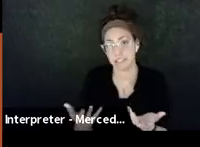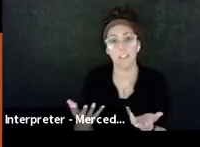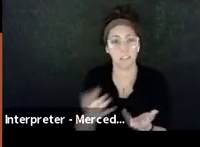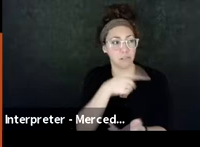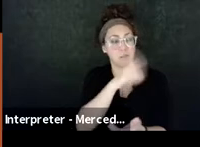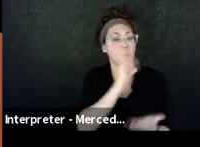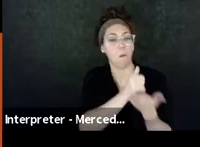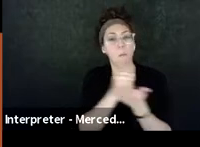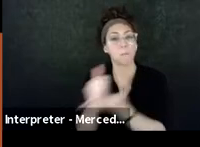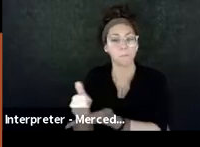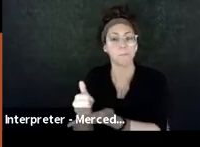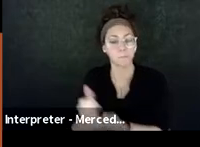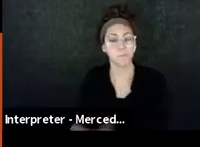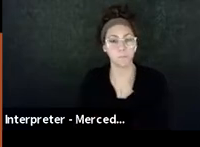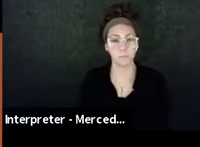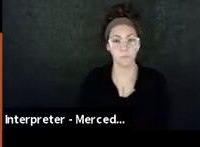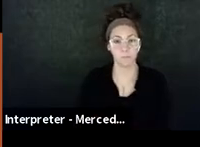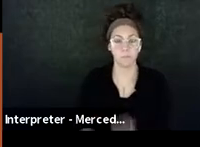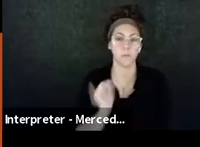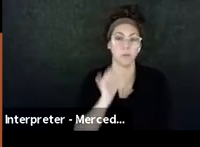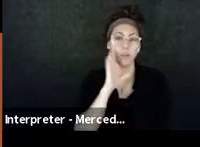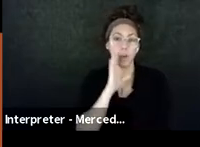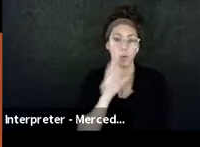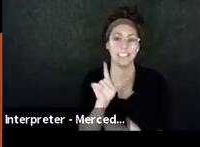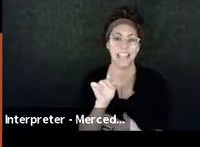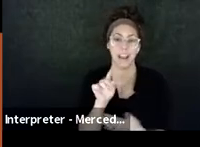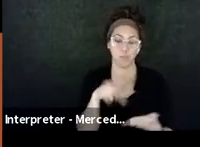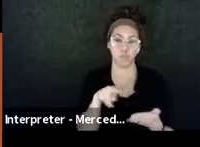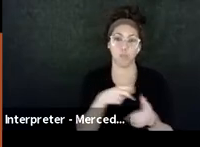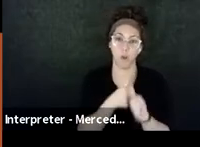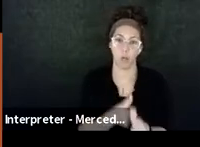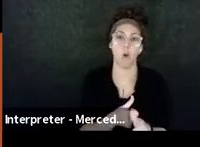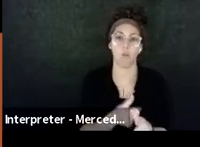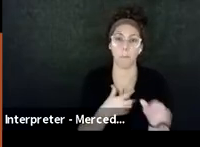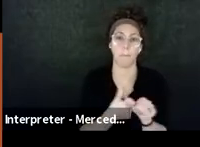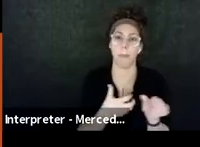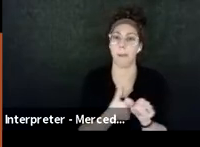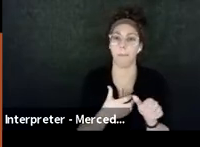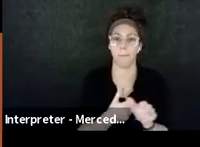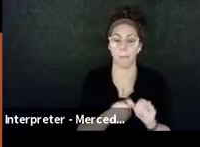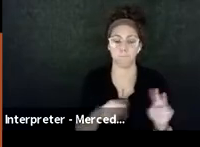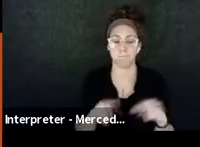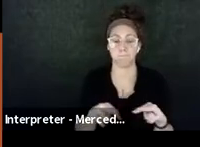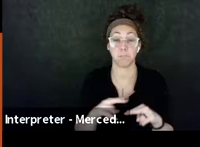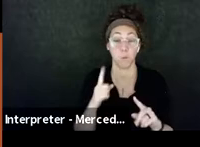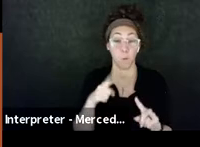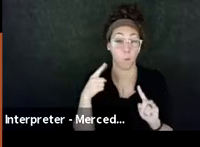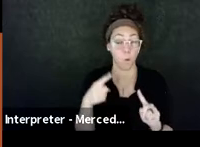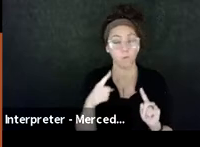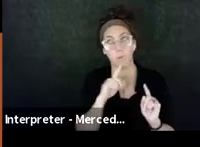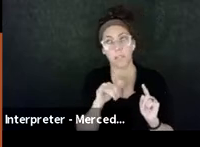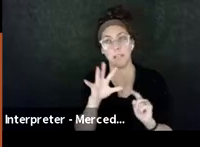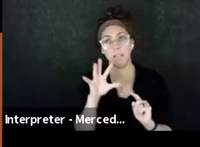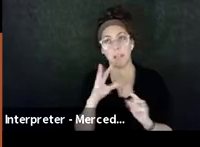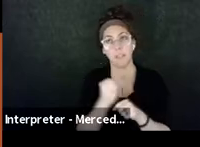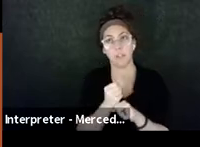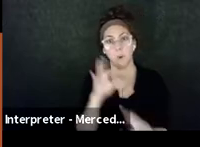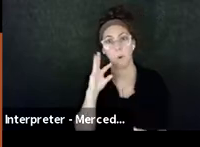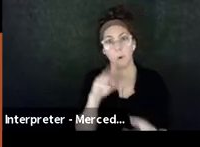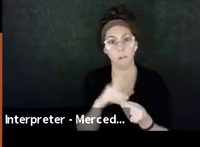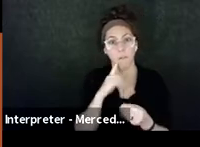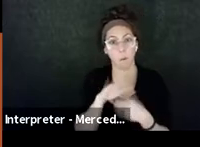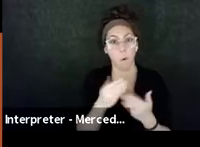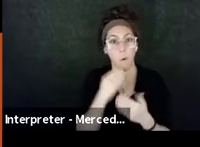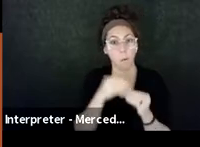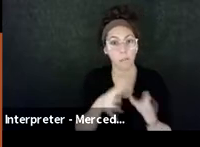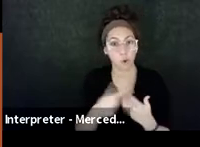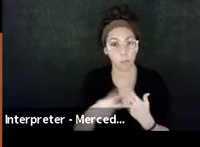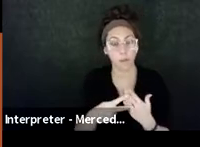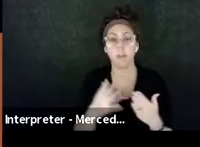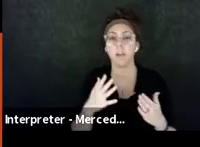Natalie Chavez: And then we're actually going to track our student data. So, and the goal in three years. Well actually it's five years total for all of our homeless programs is that I want to actually have a longitudinal study